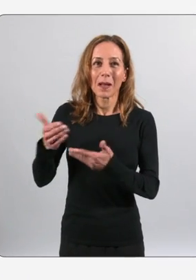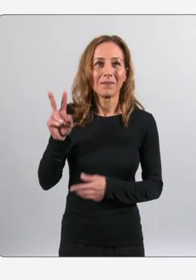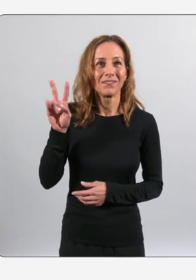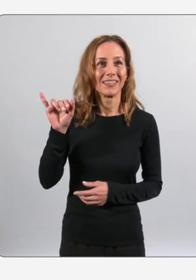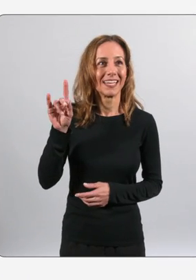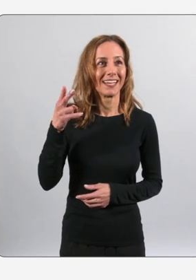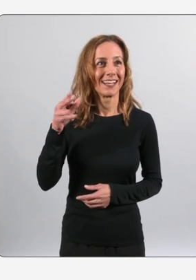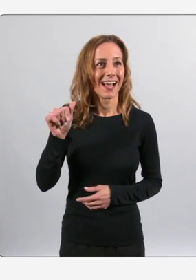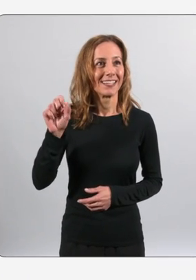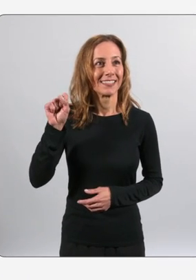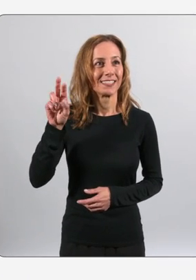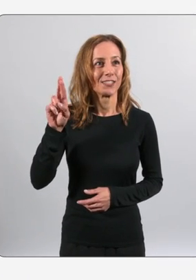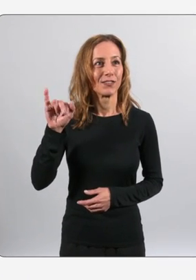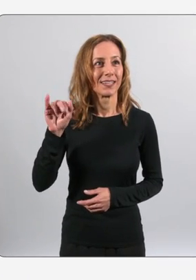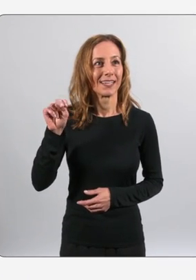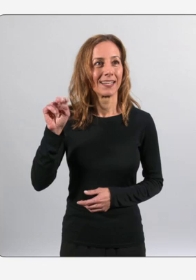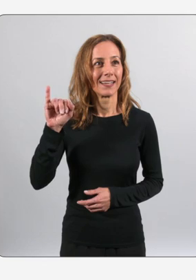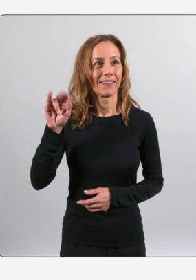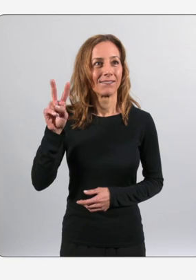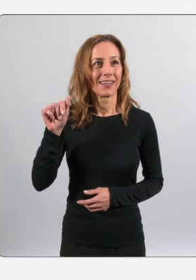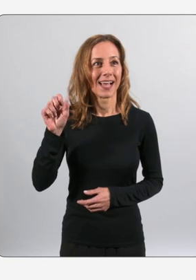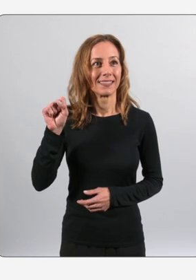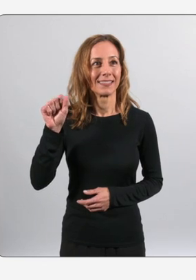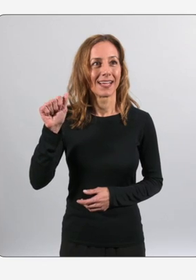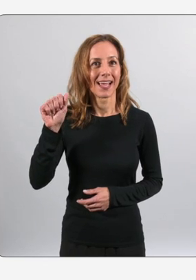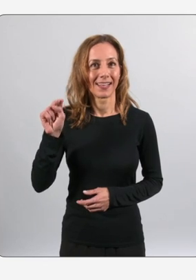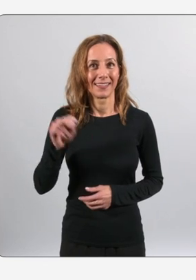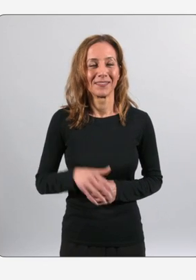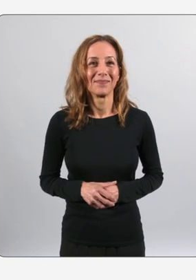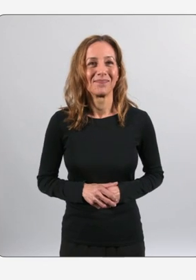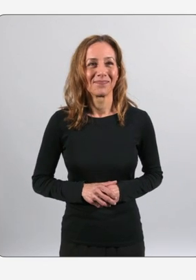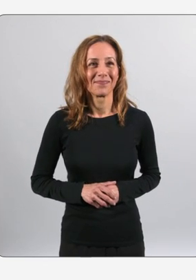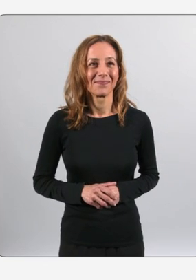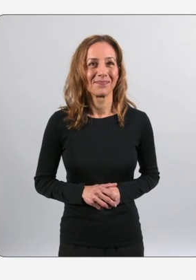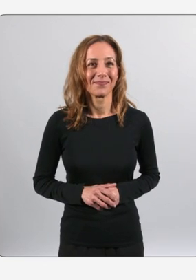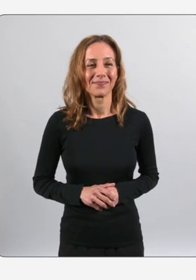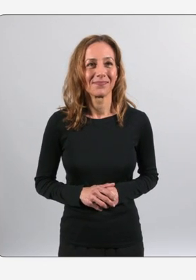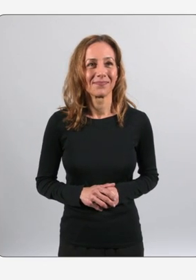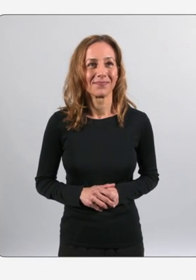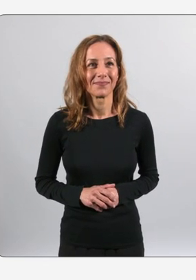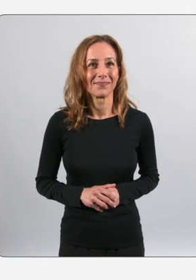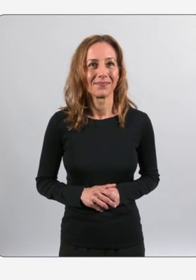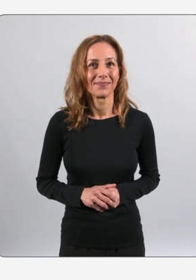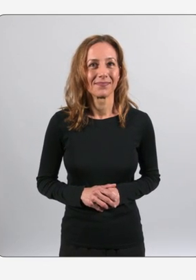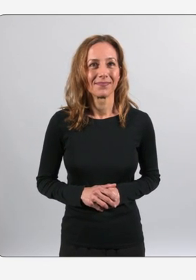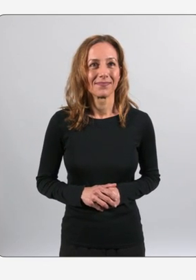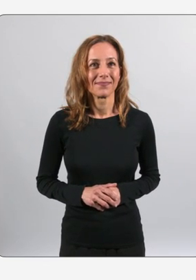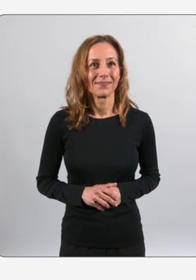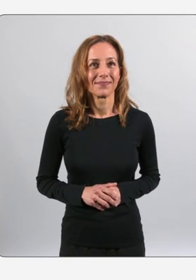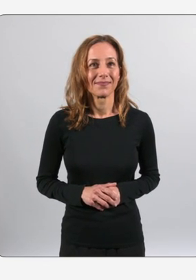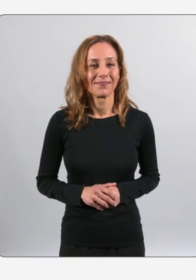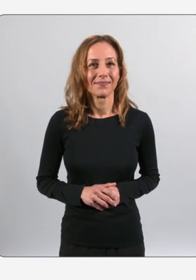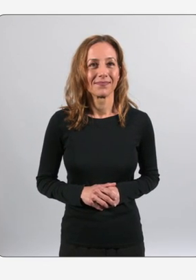. >>VIDHYA SRINIVASAN: